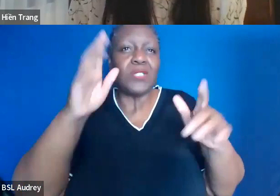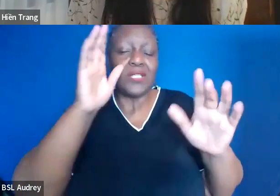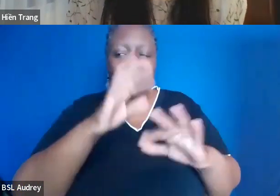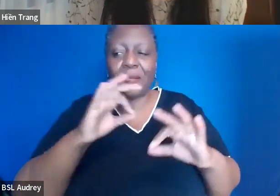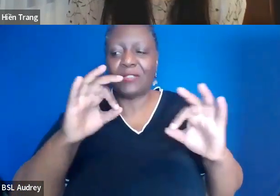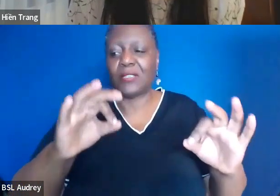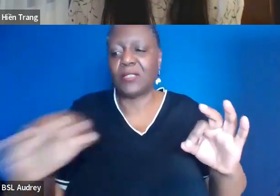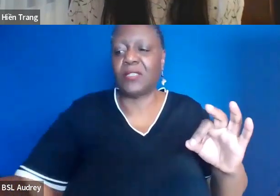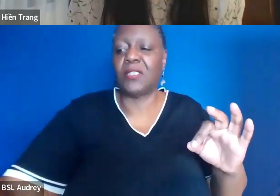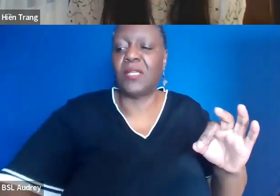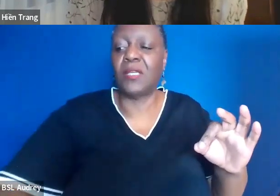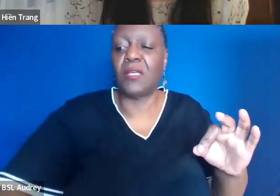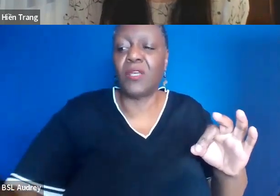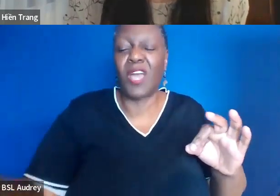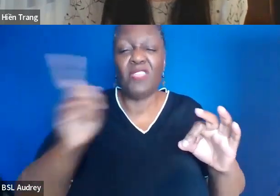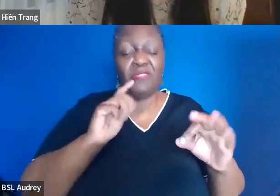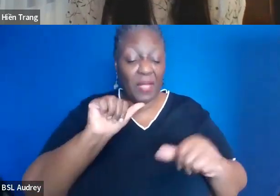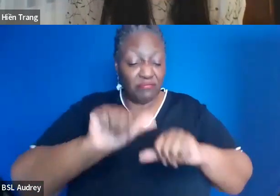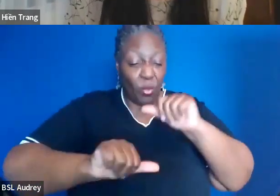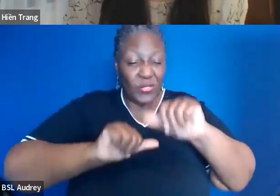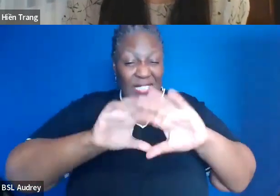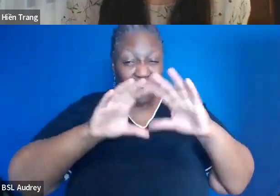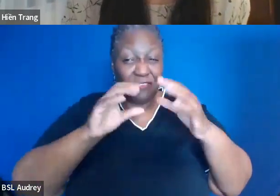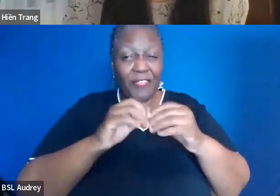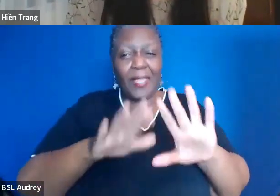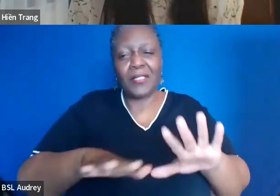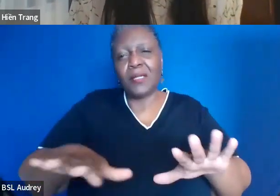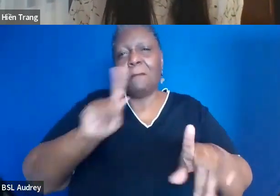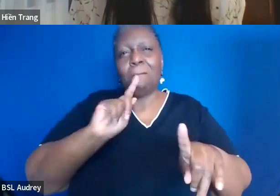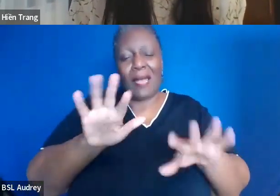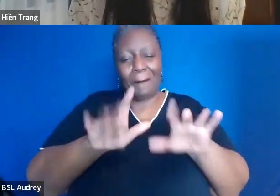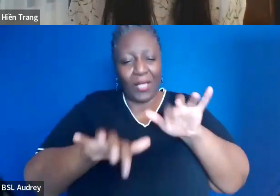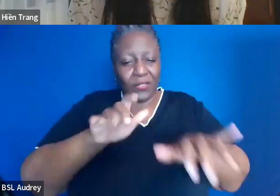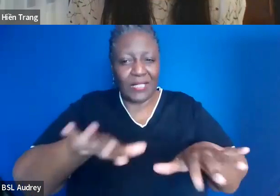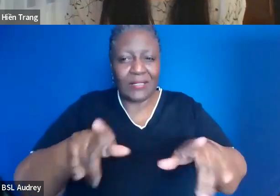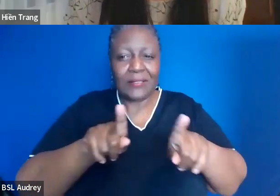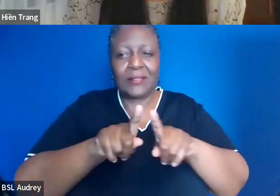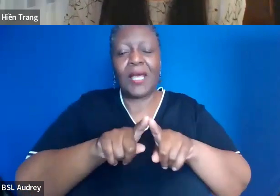They possess everything my fingers pick: piano keyboard, lip balm, an old vinyl